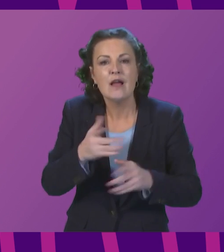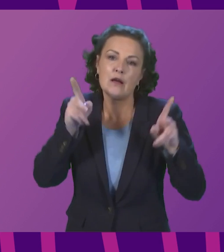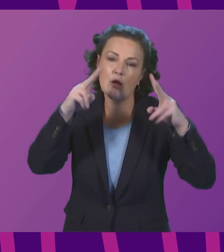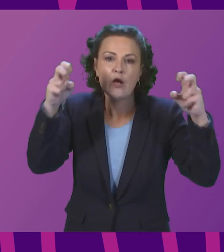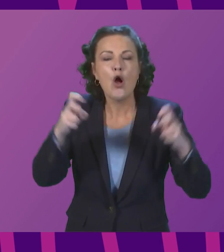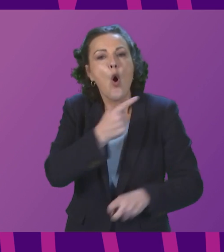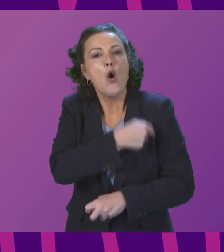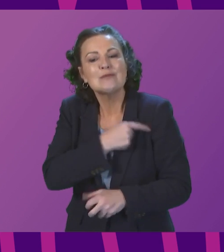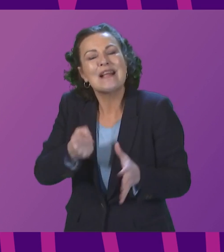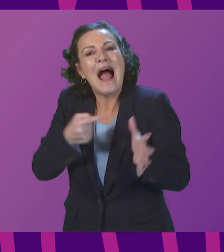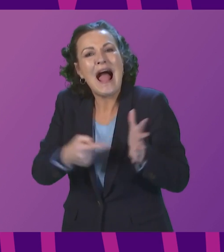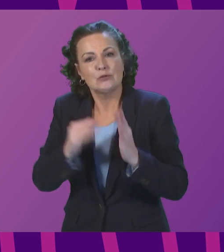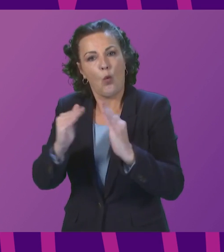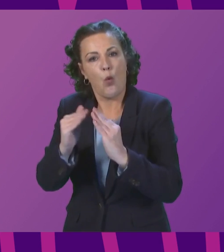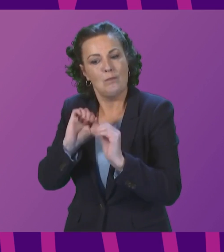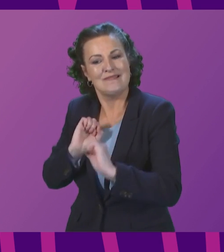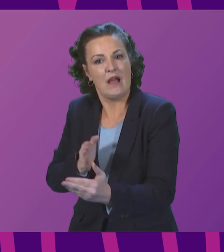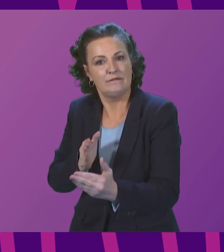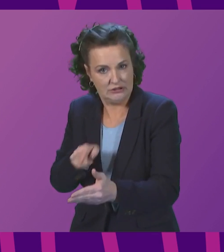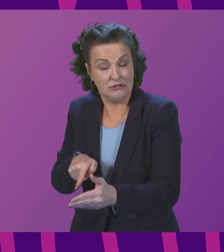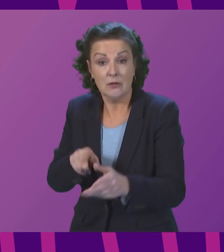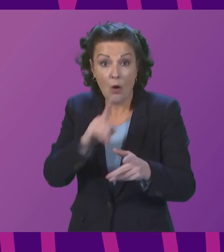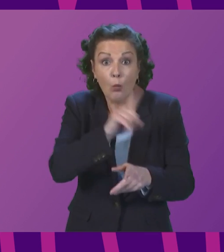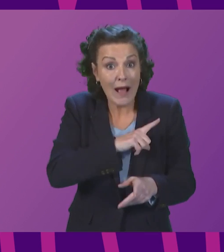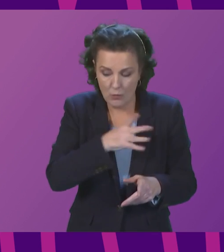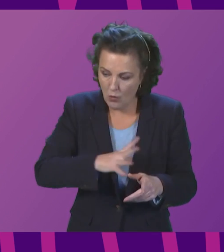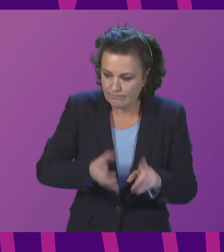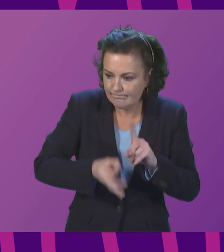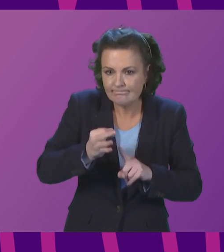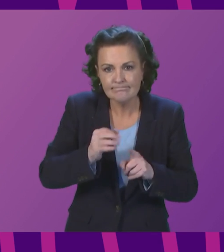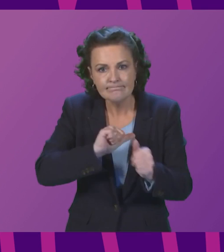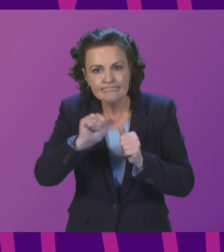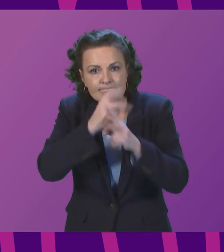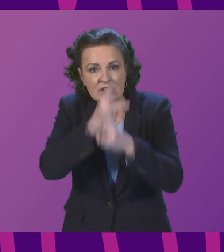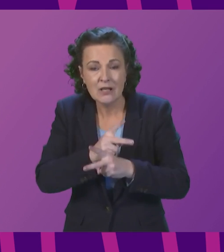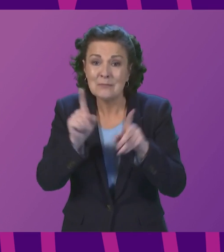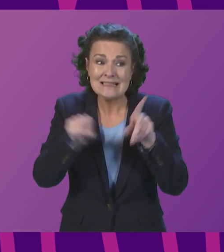and foremost to provide better care but also to help alleviate pressures on acute services.